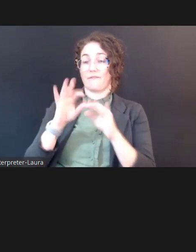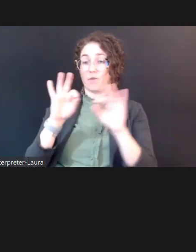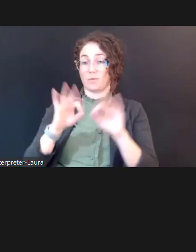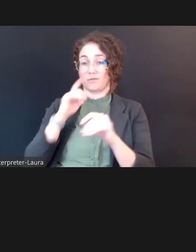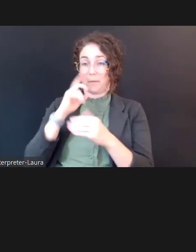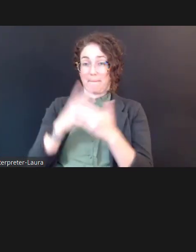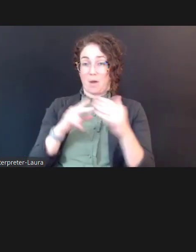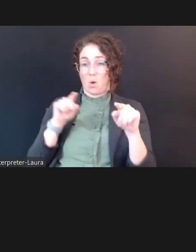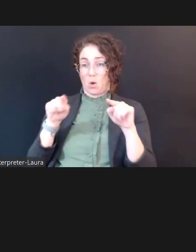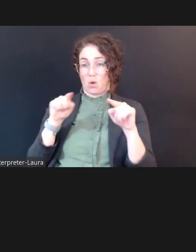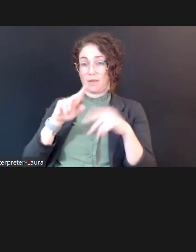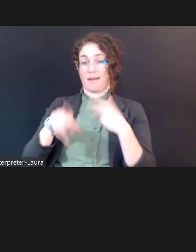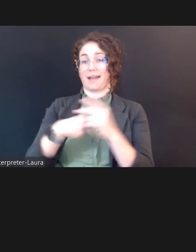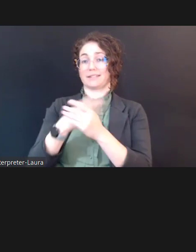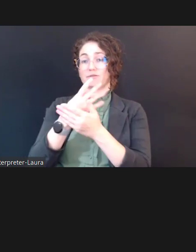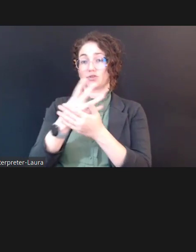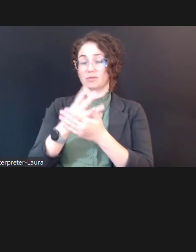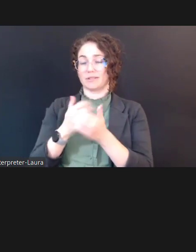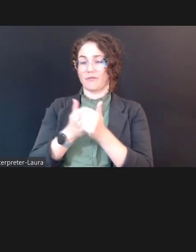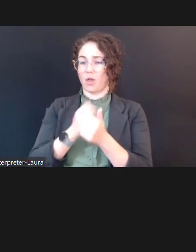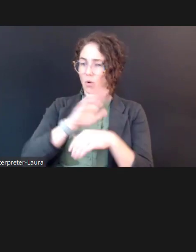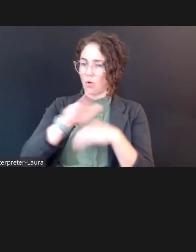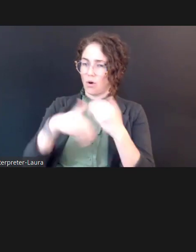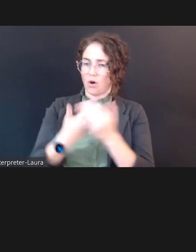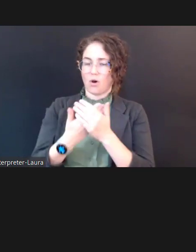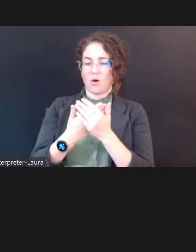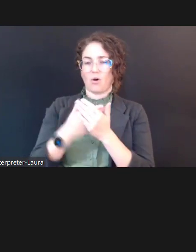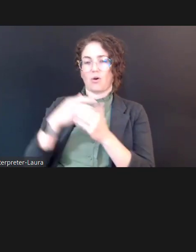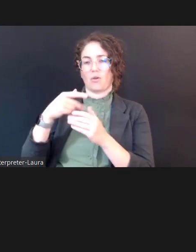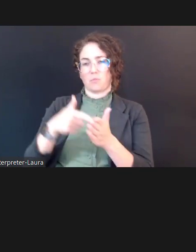Pure Tone screening that follow the protocol exactly.